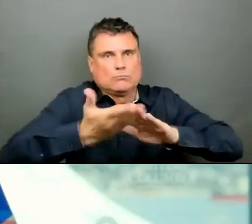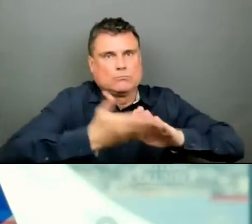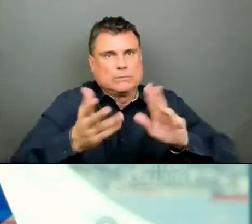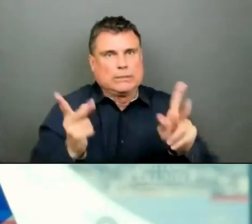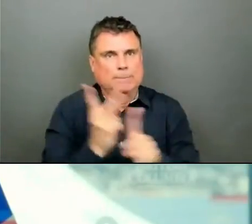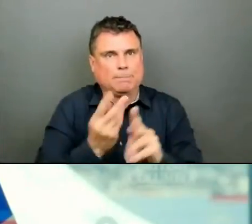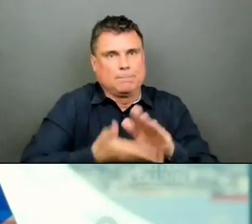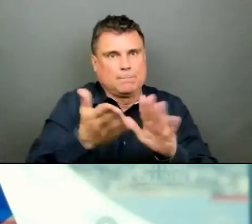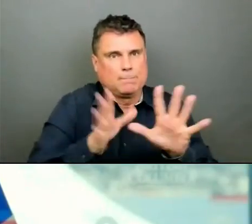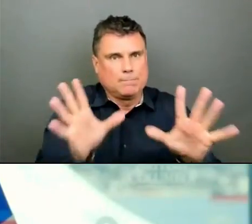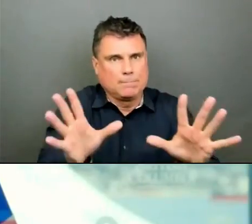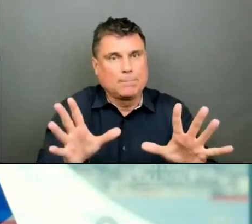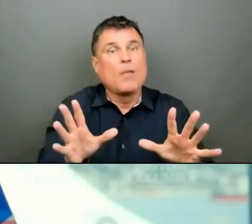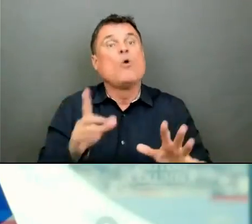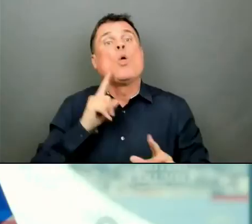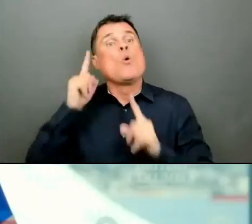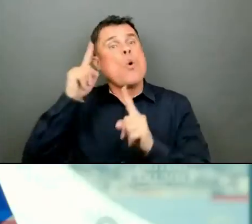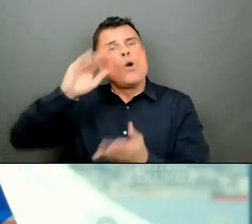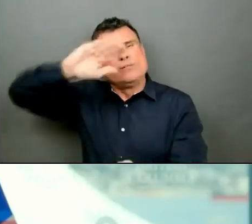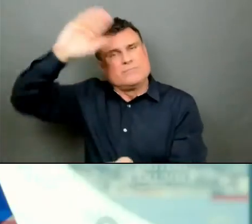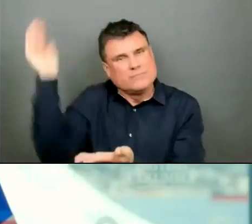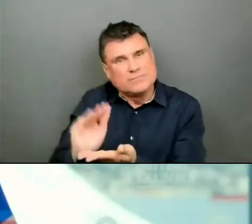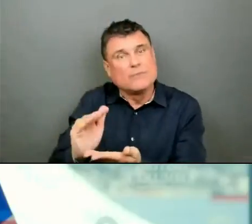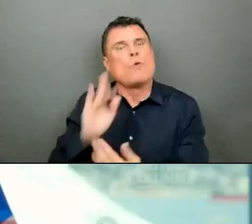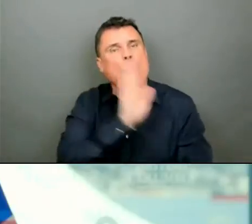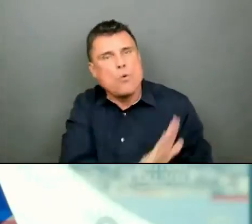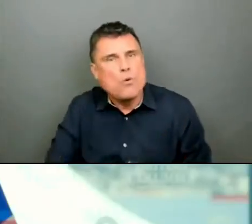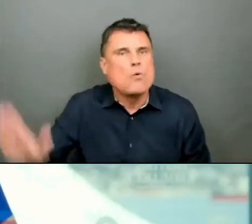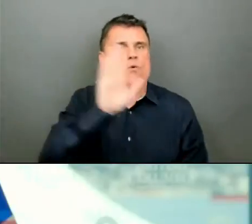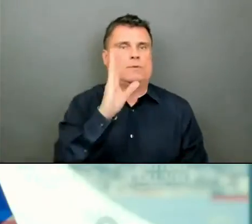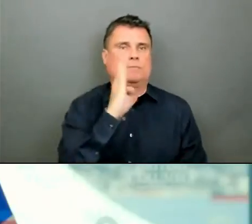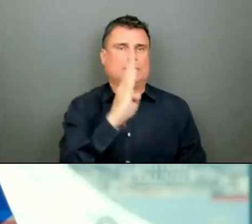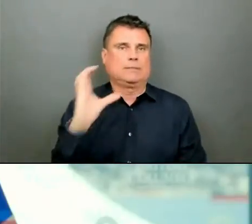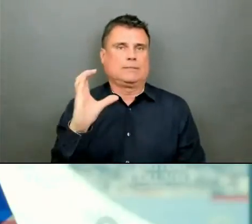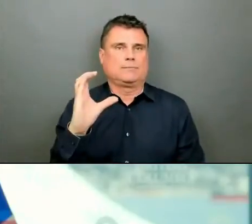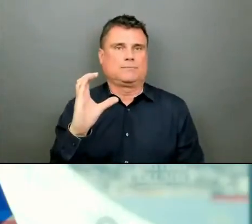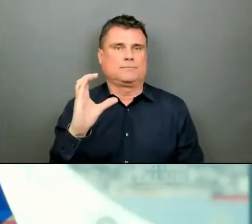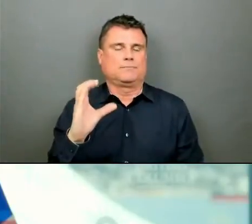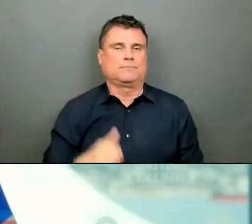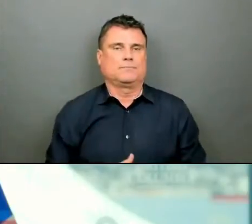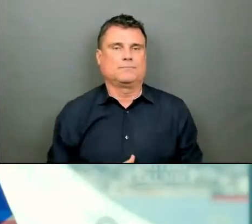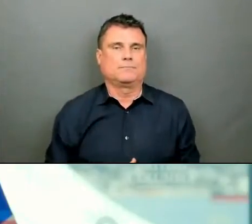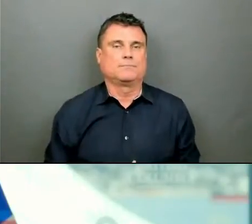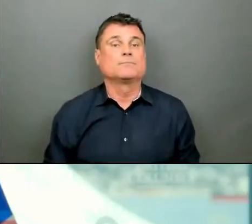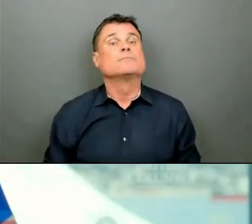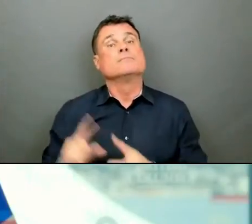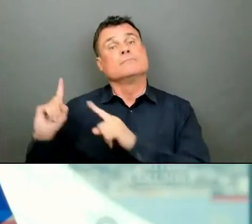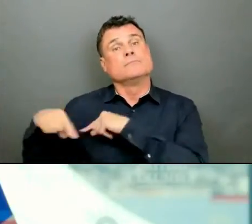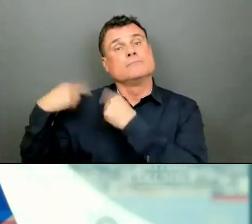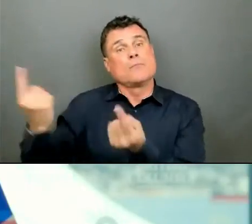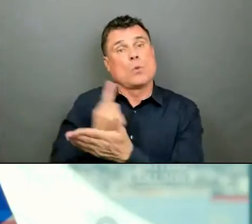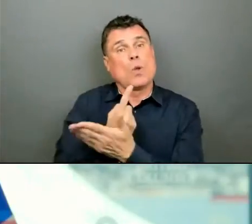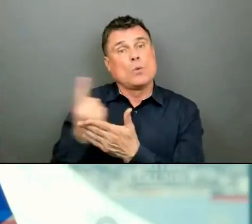received a number of questions last number of days about hospitalizatio ns, 336 people hospitalized